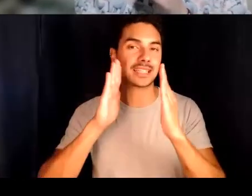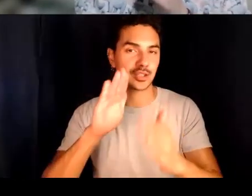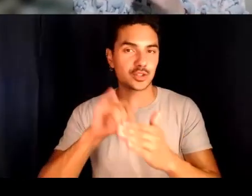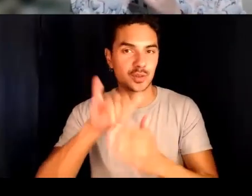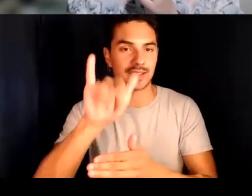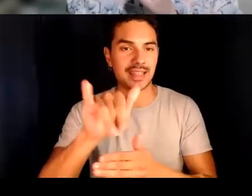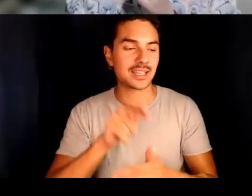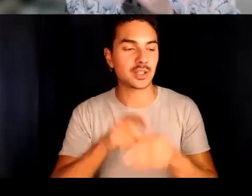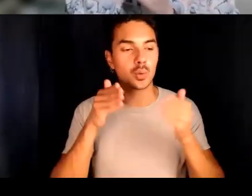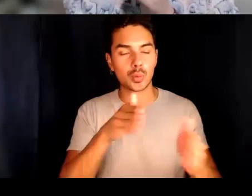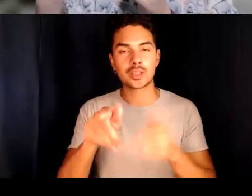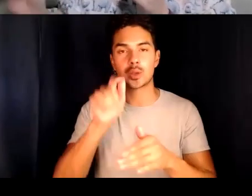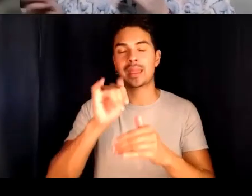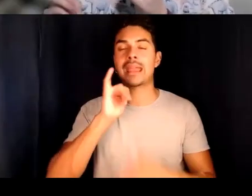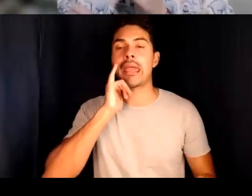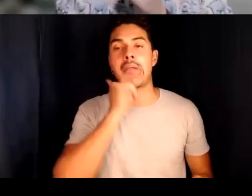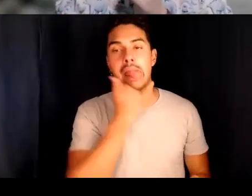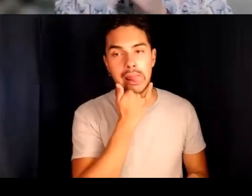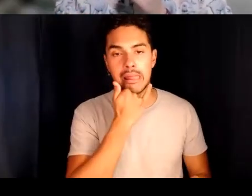you might accidentally be conveying judgment.